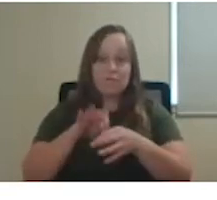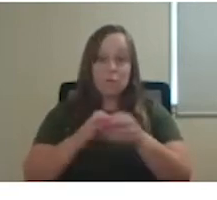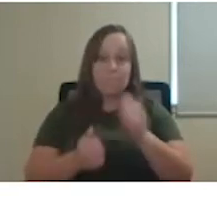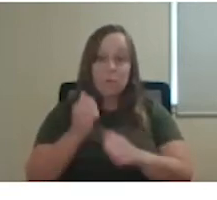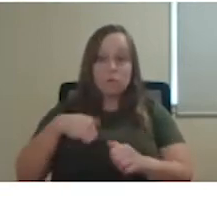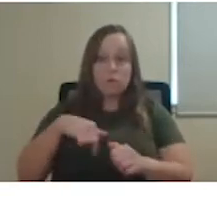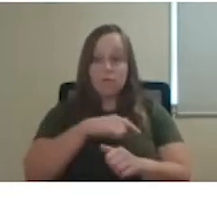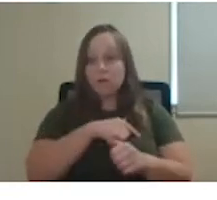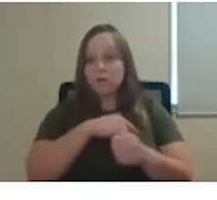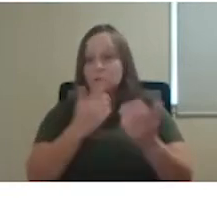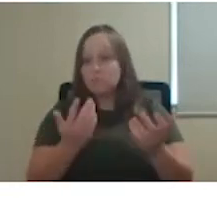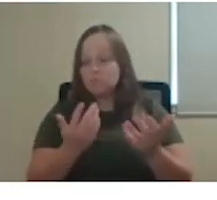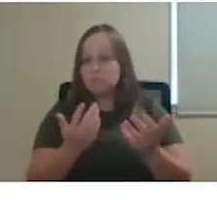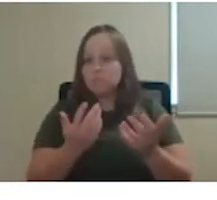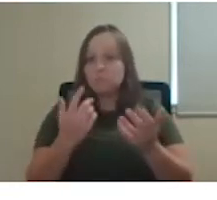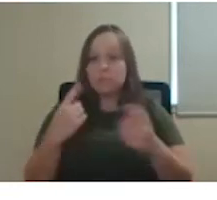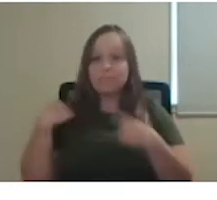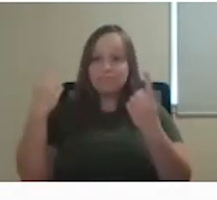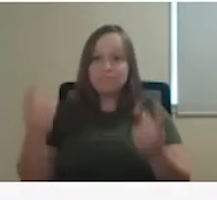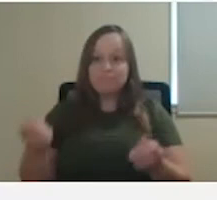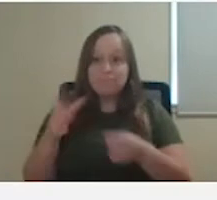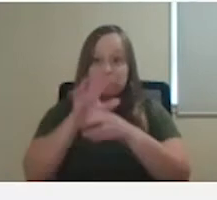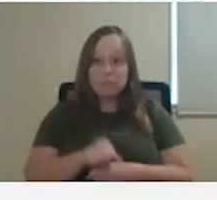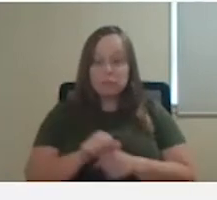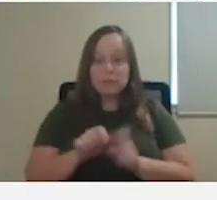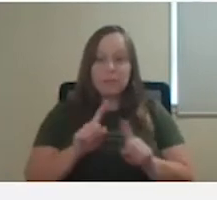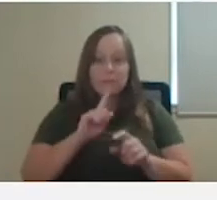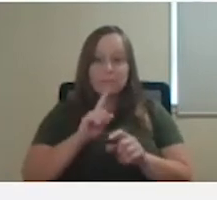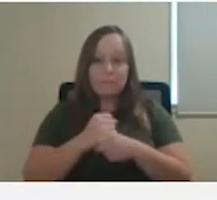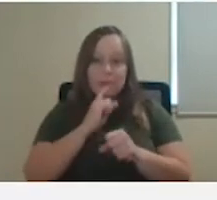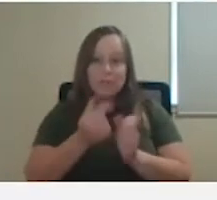are used to-- but we will be sure to go over it.